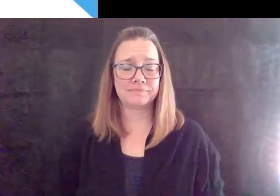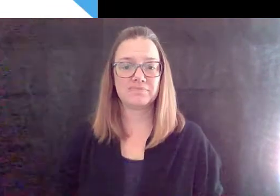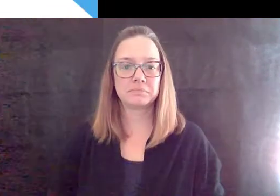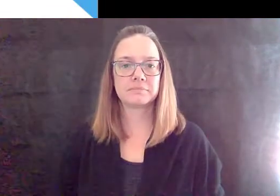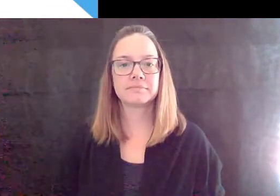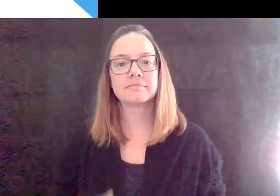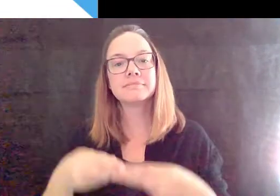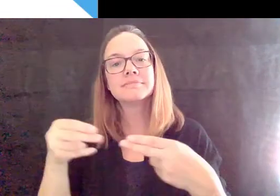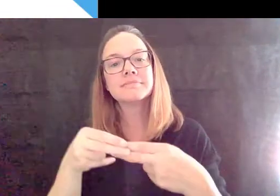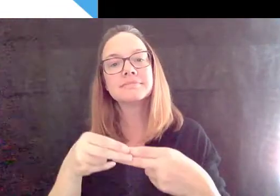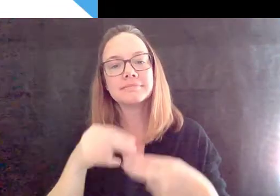Next slide.